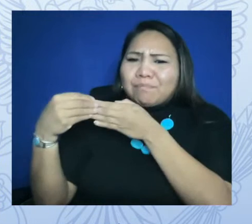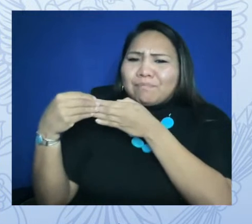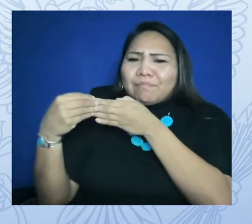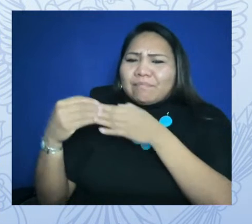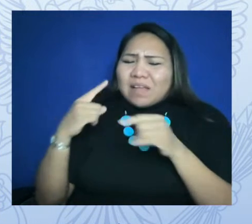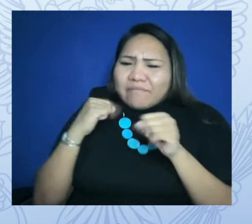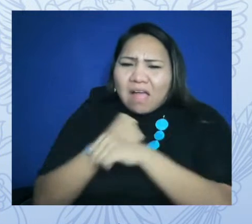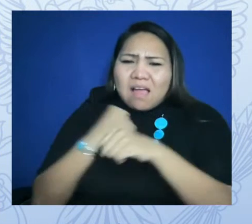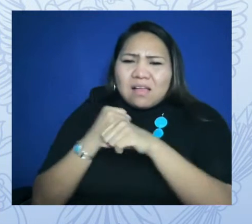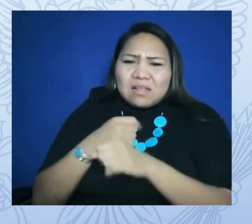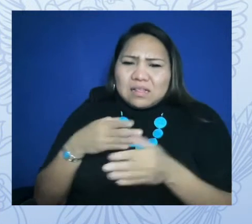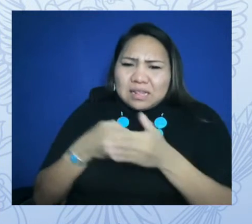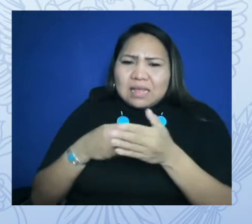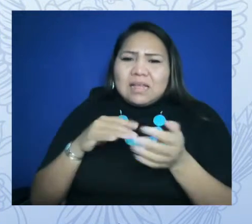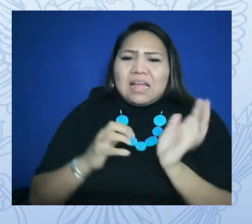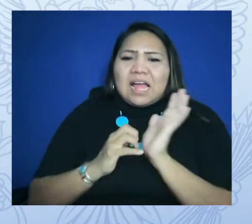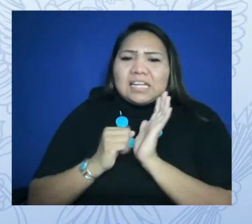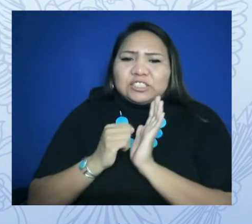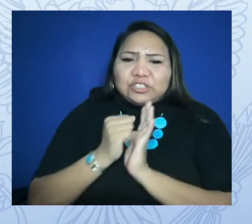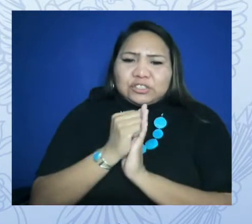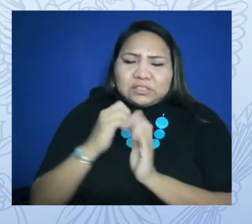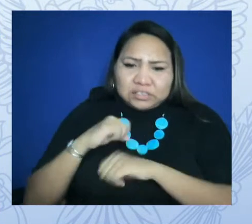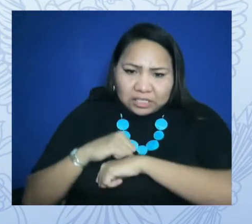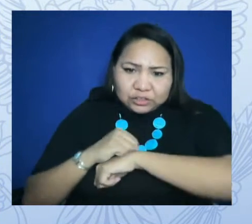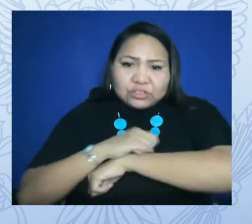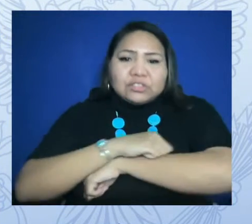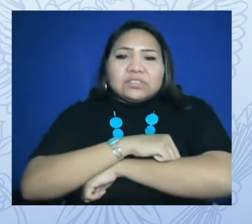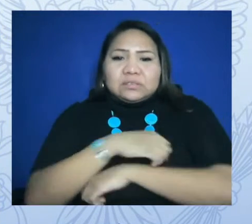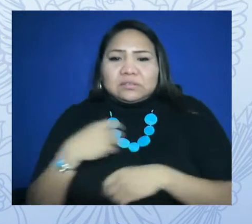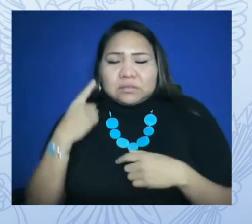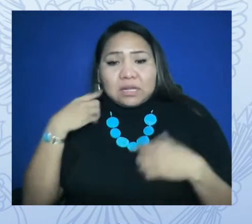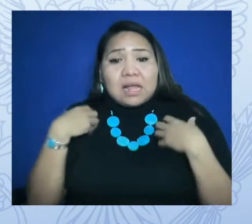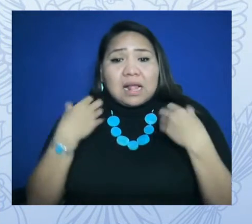health care leaders of the Alaska Native Medical Center.